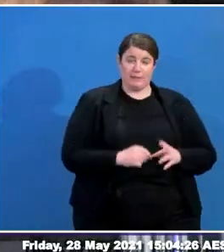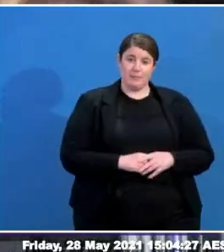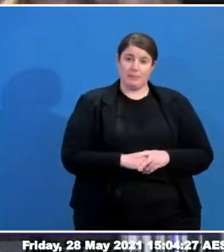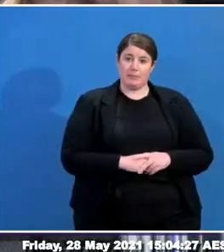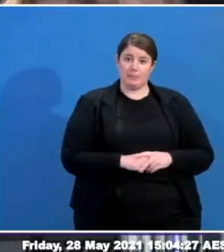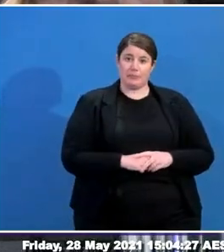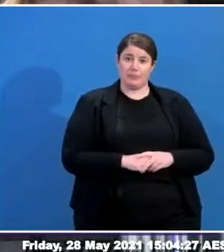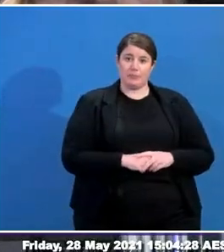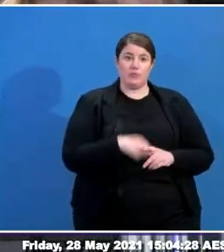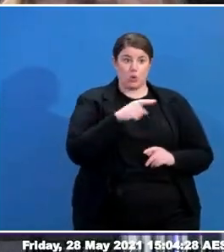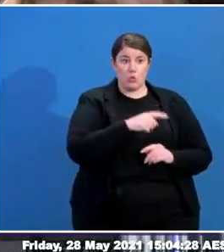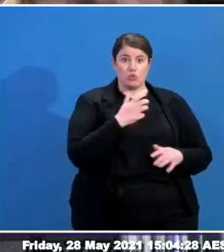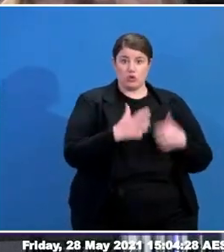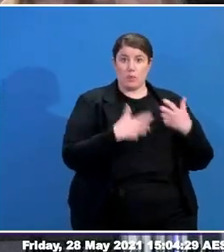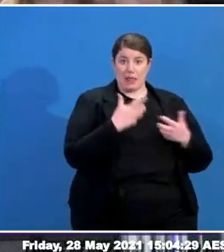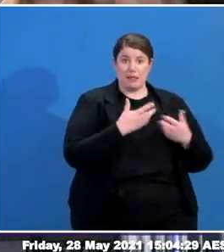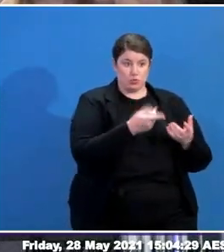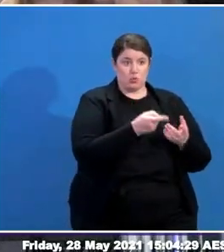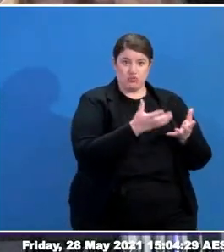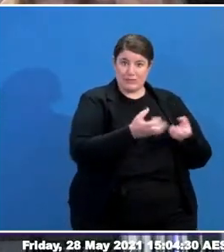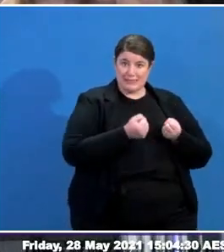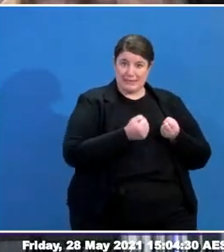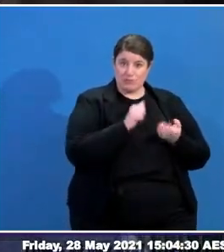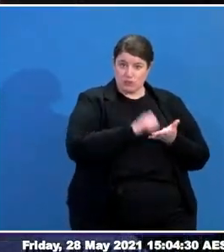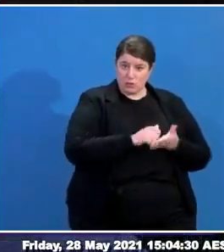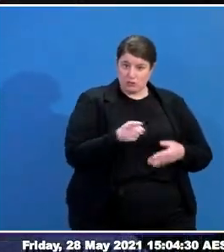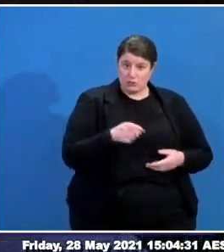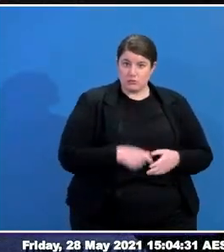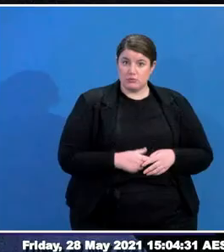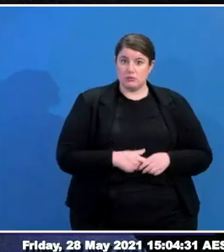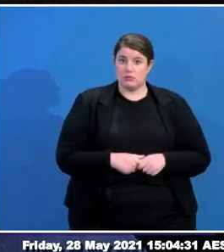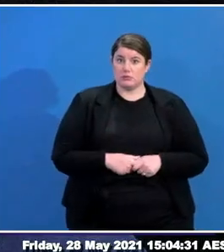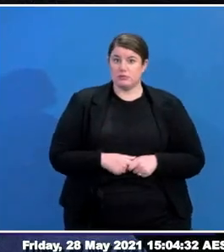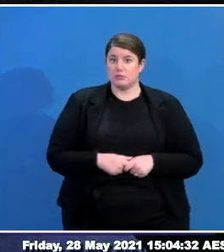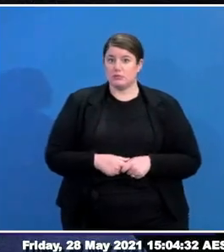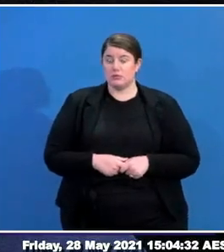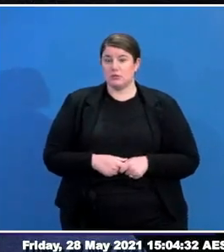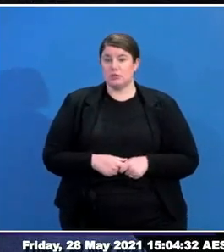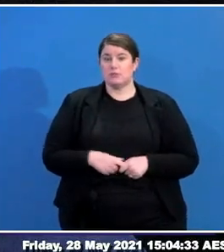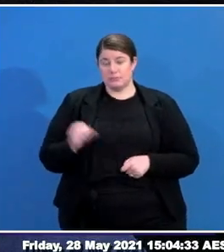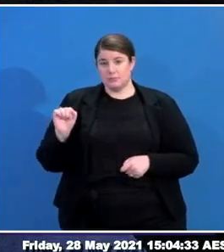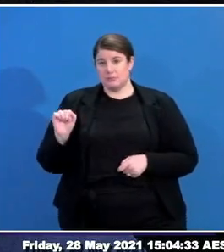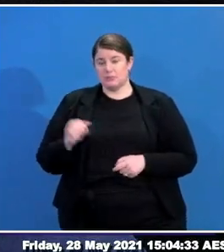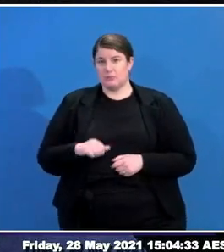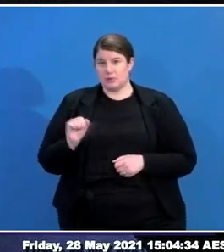And those complaints had reached your office by that stage; is that right? Yes.